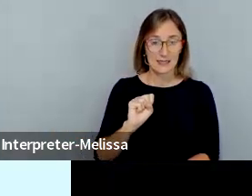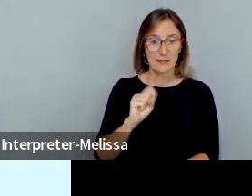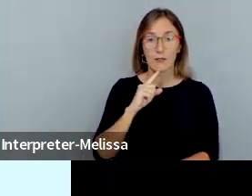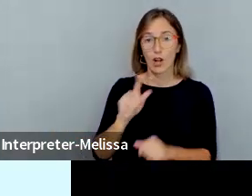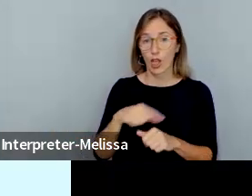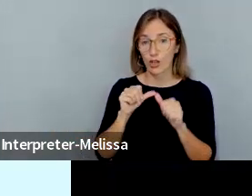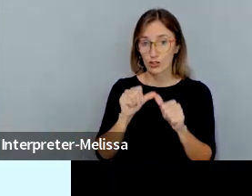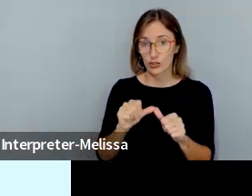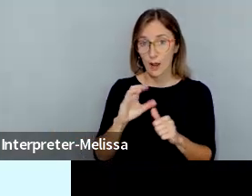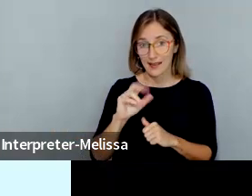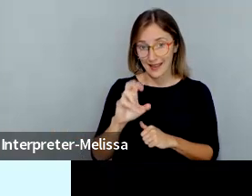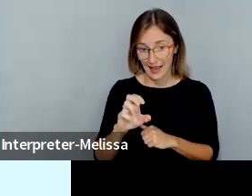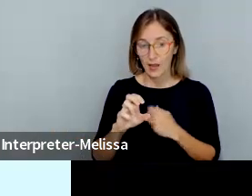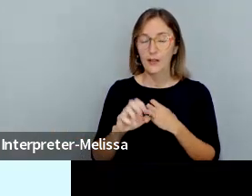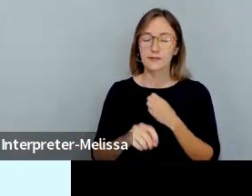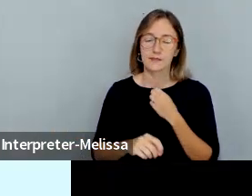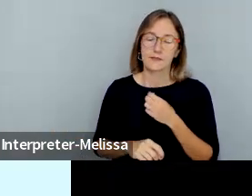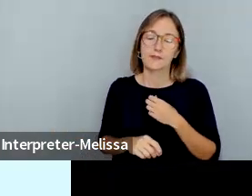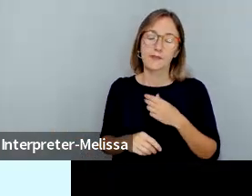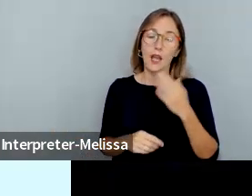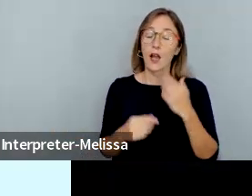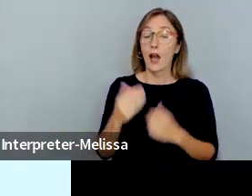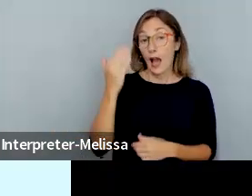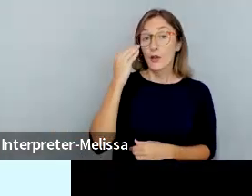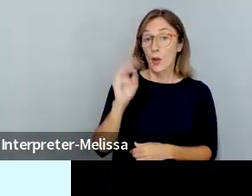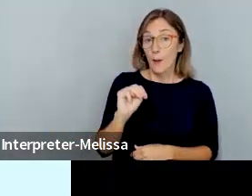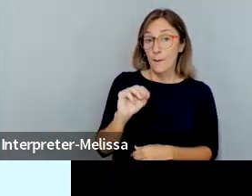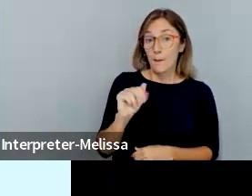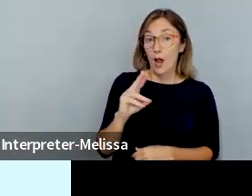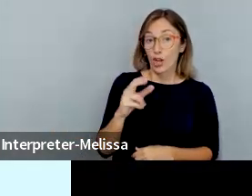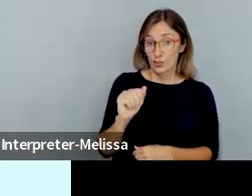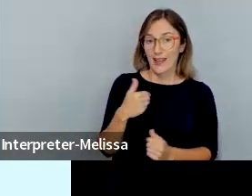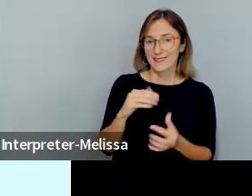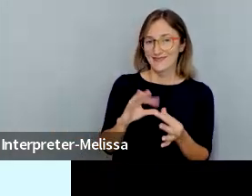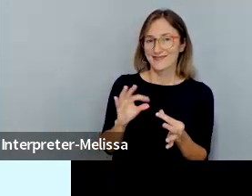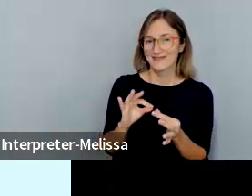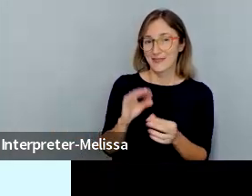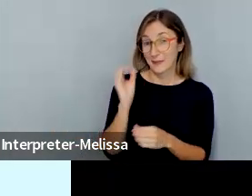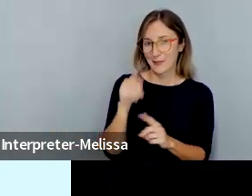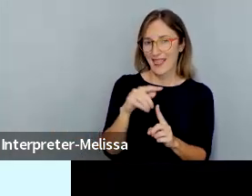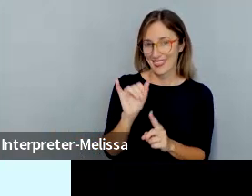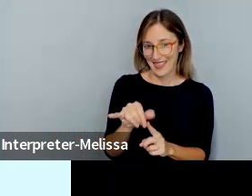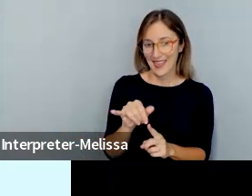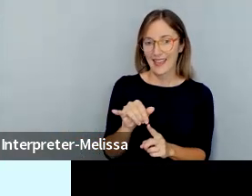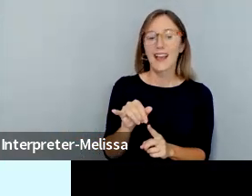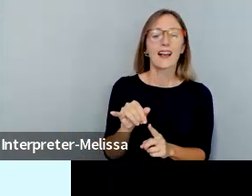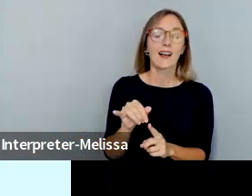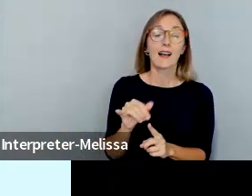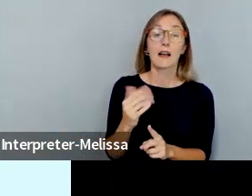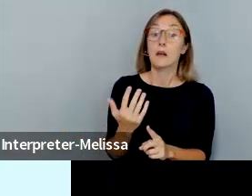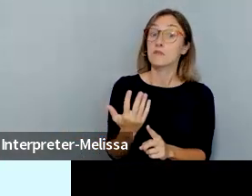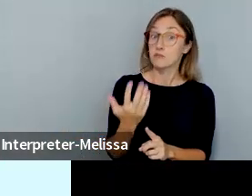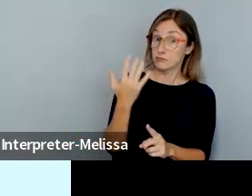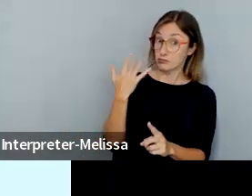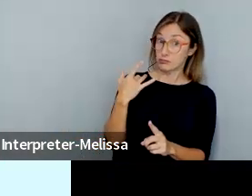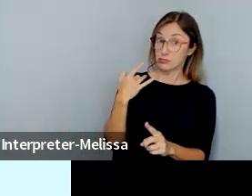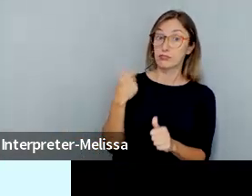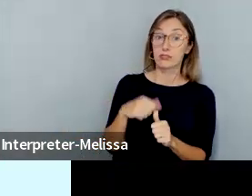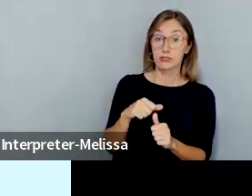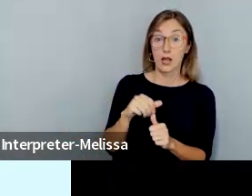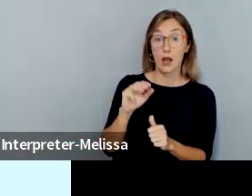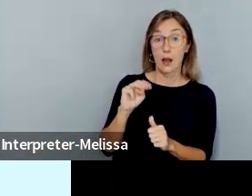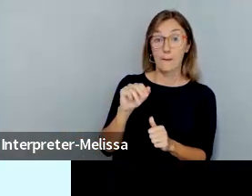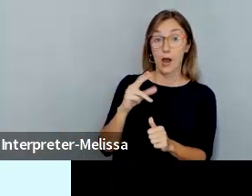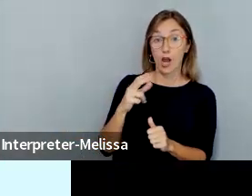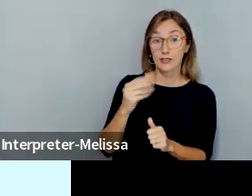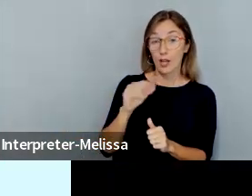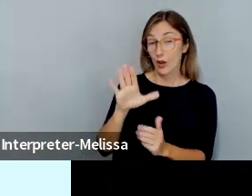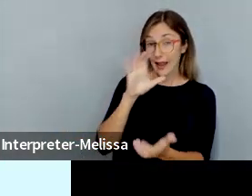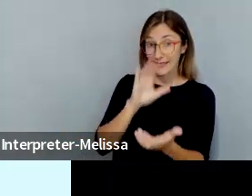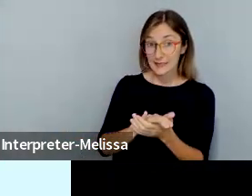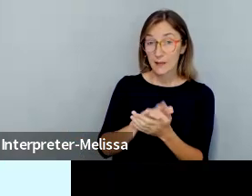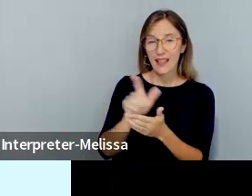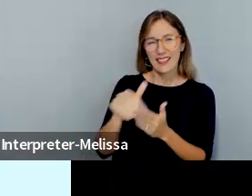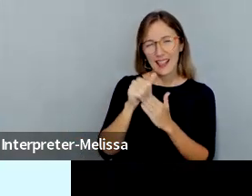long-term care. I know that Marsha has lots of stories about this. Back